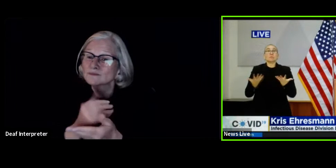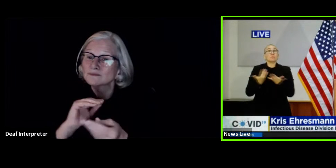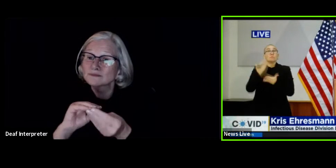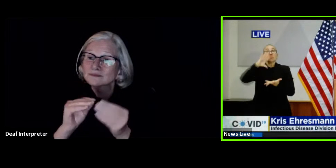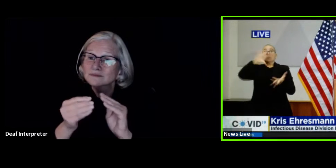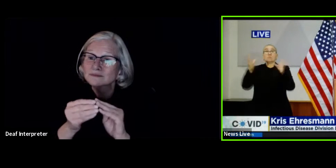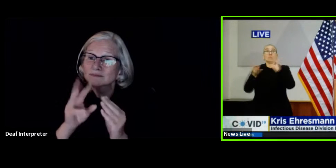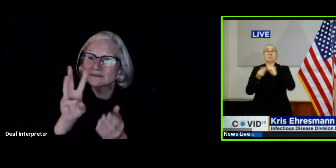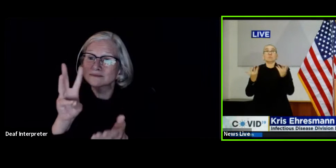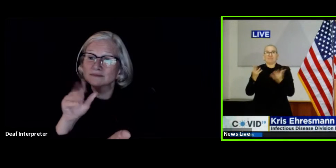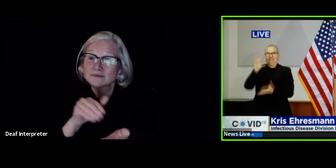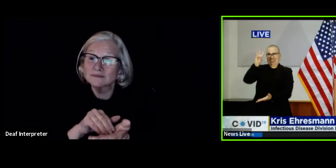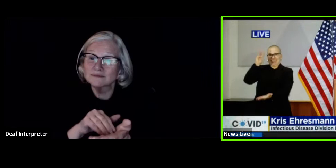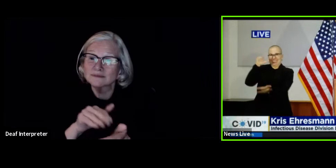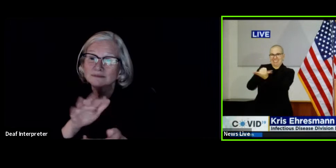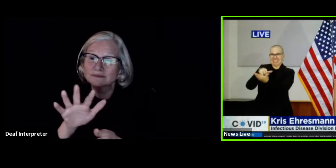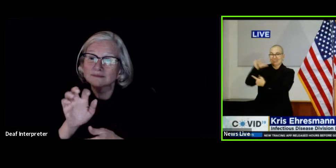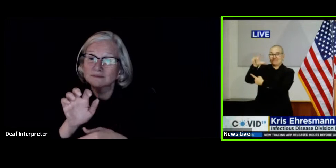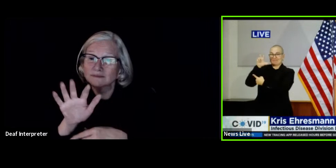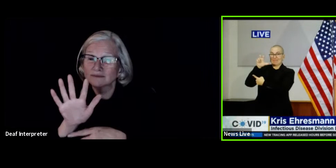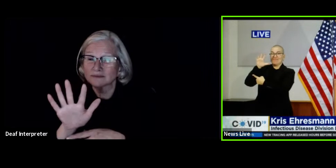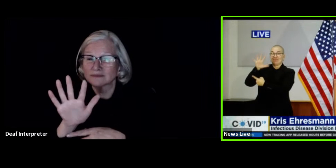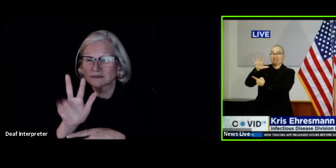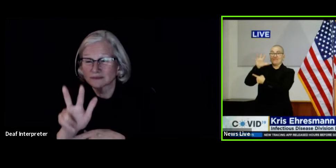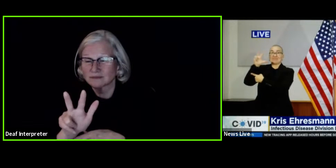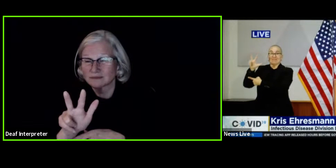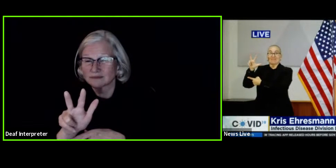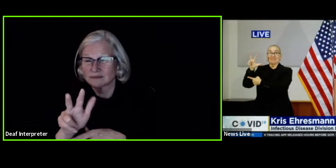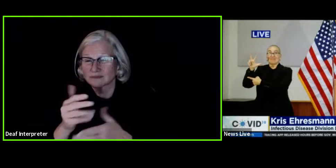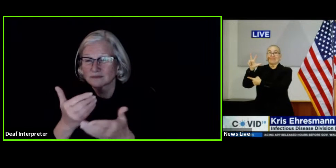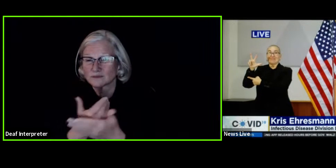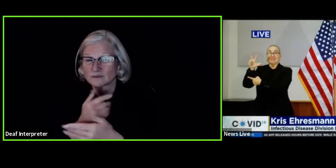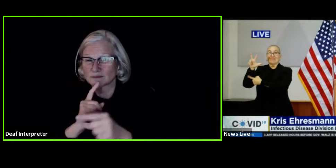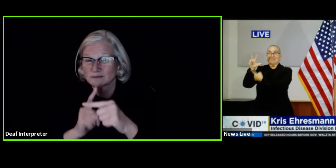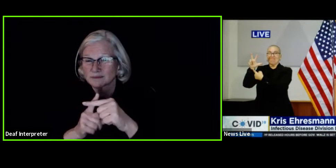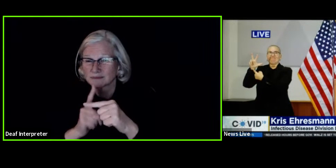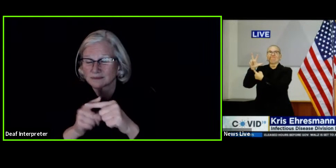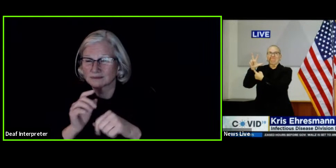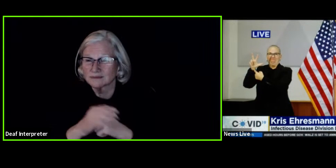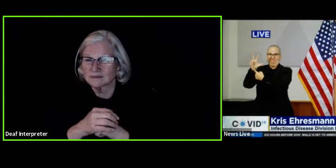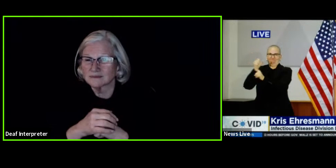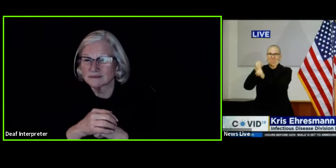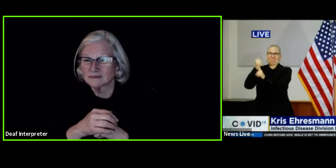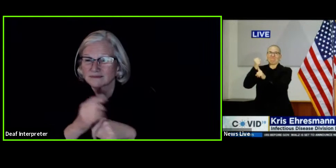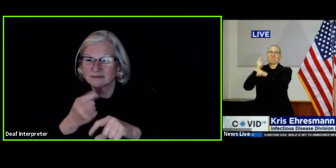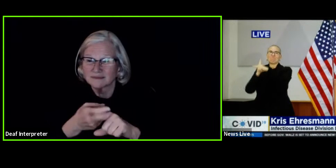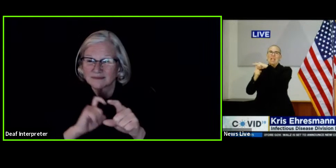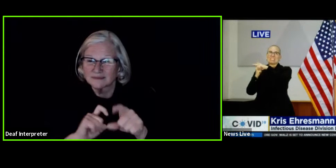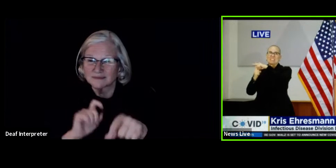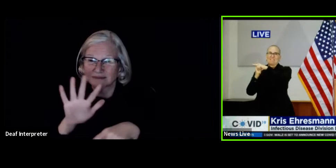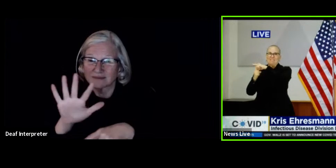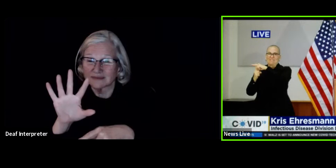VOLUME OF 5 -- EXCUSE ME, 57,015 LAB TESTS. AND OUR SEVEN-DAY TESTING POSITIVITY RATE